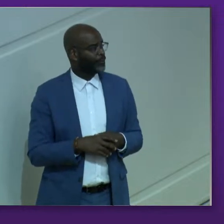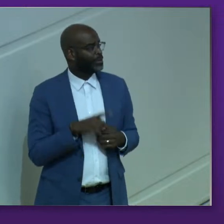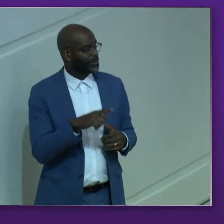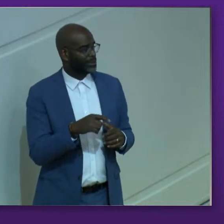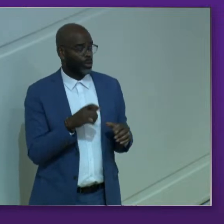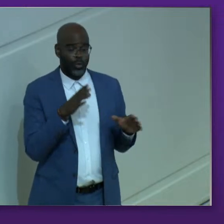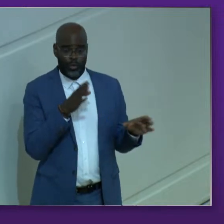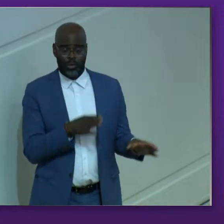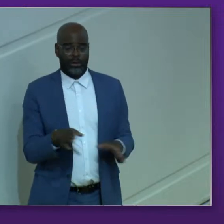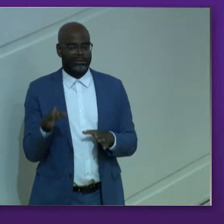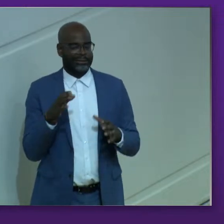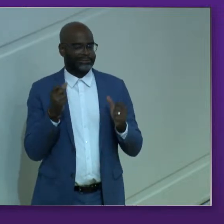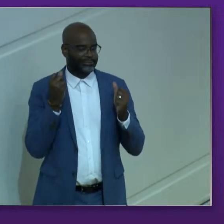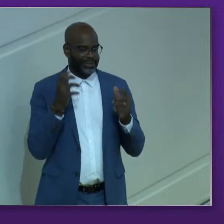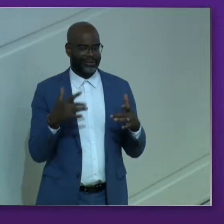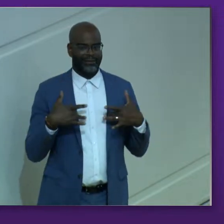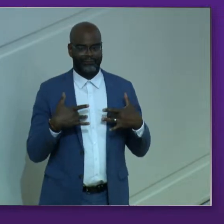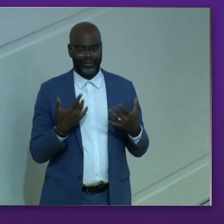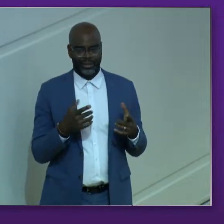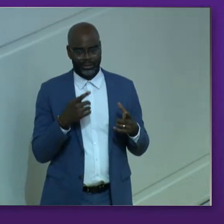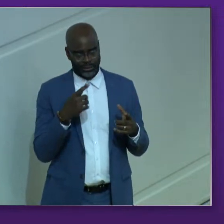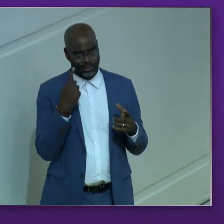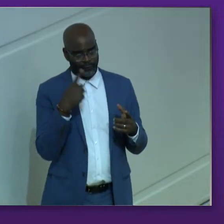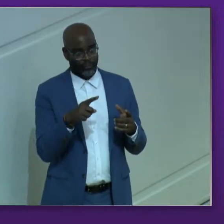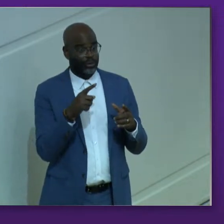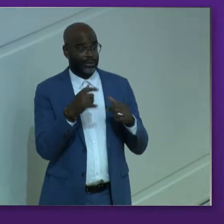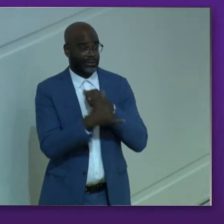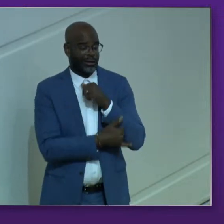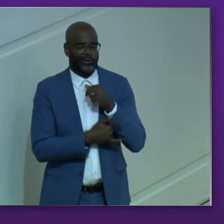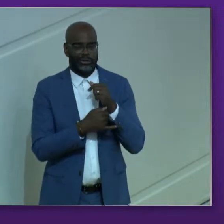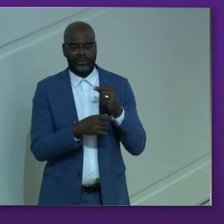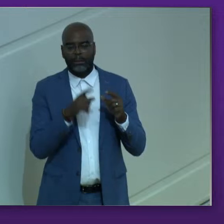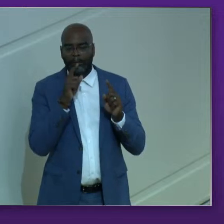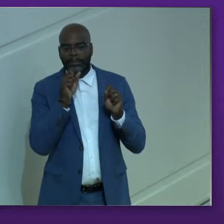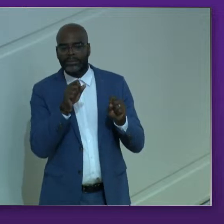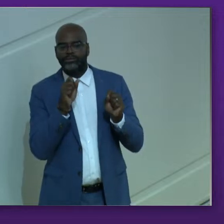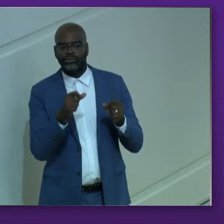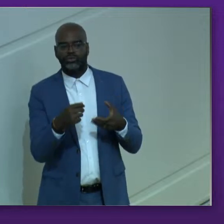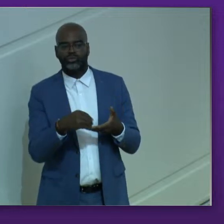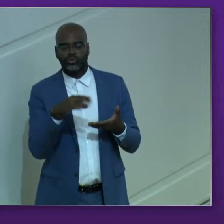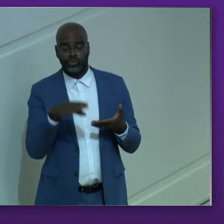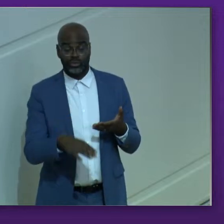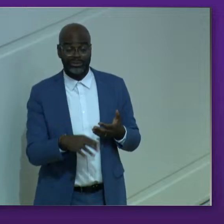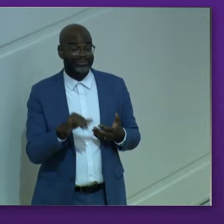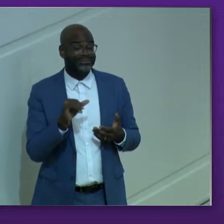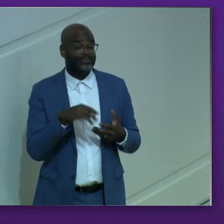HER DEDICATION CAN BE SEEN THROUGHOUT THE COLLEGE.